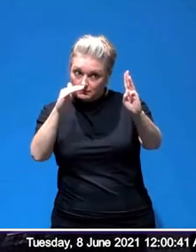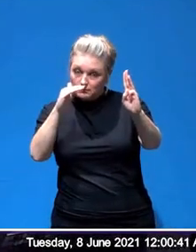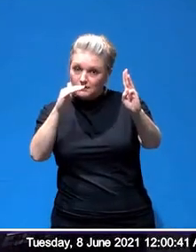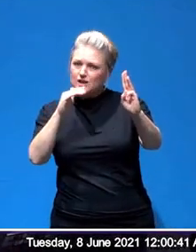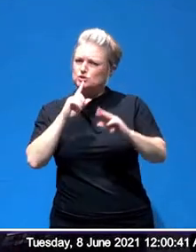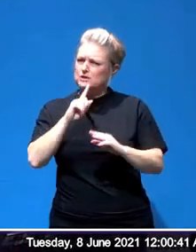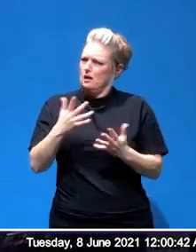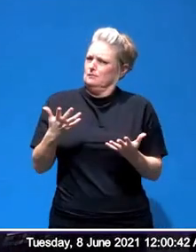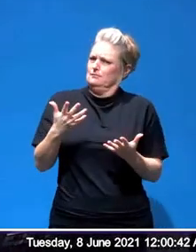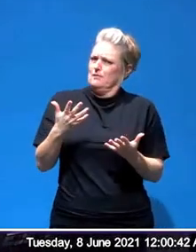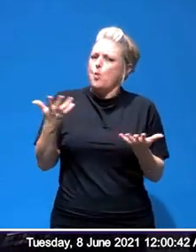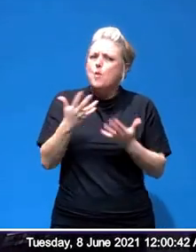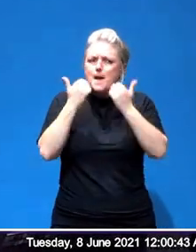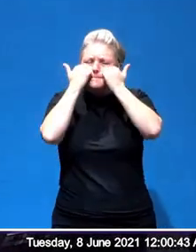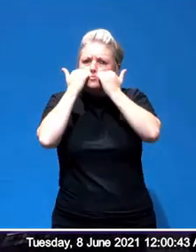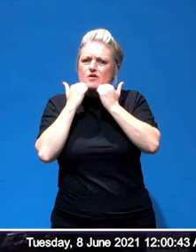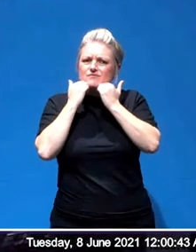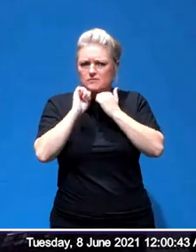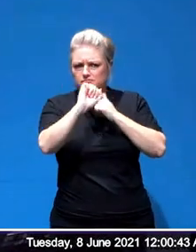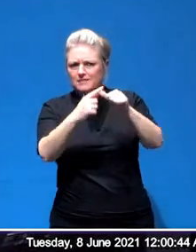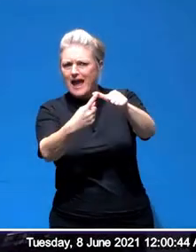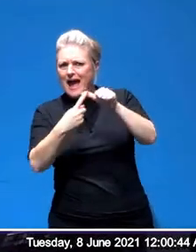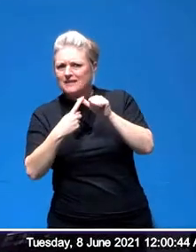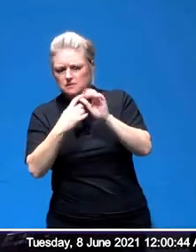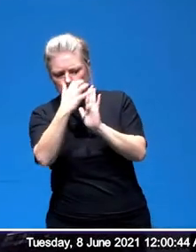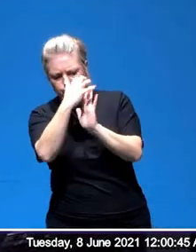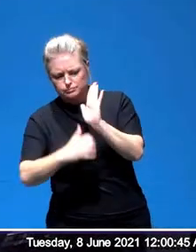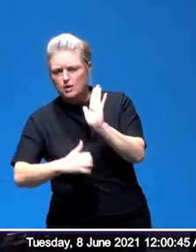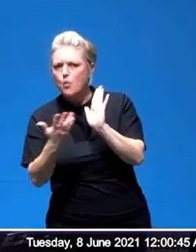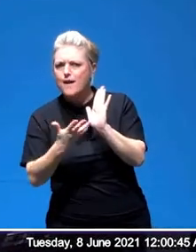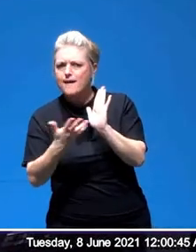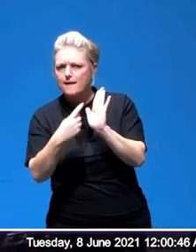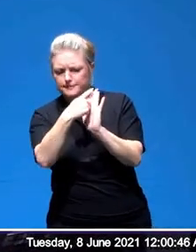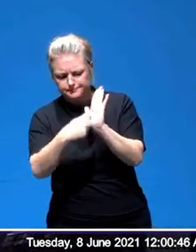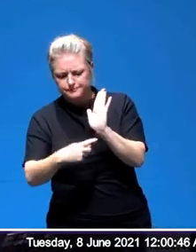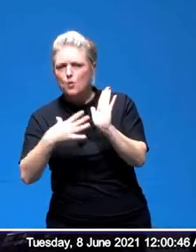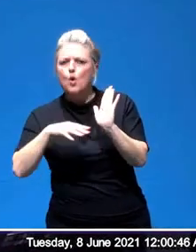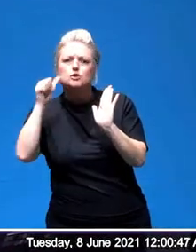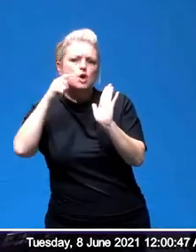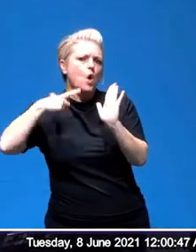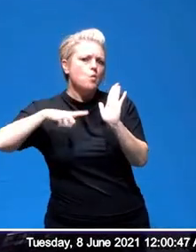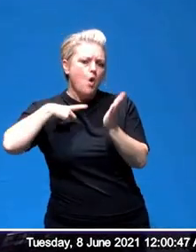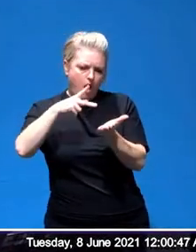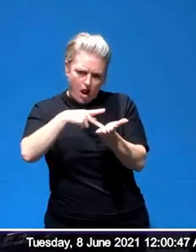of the assistive technology request --- The decision to decline the AT request?